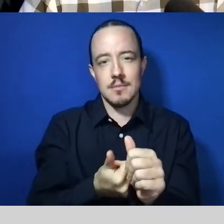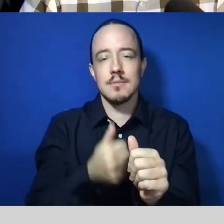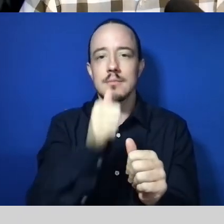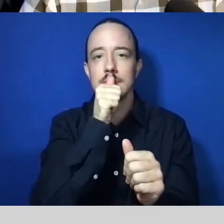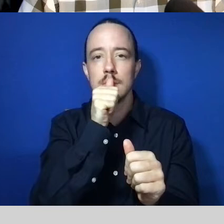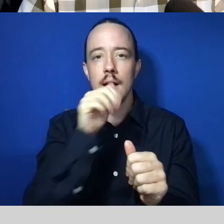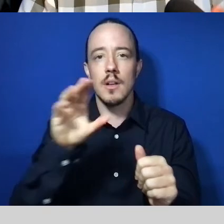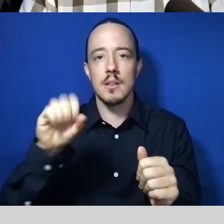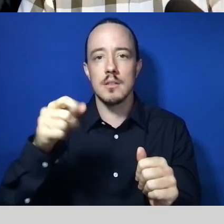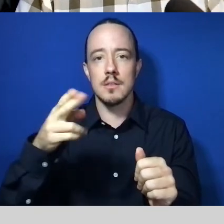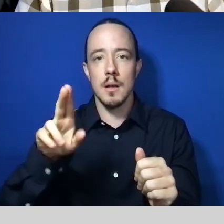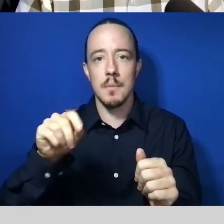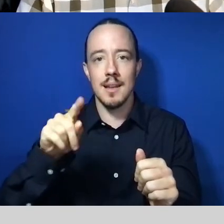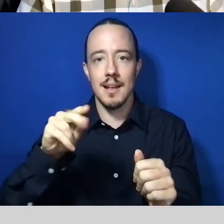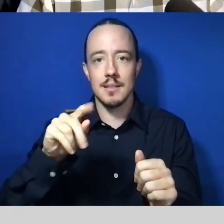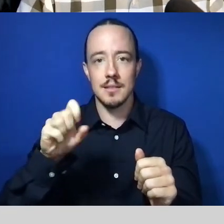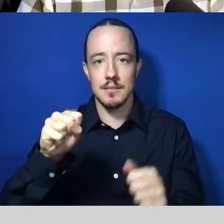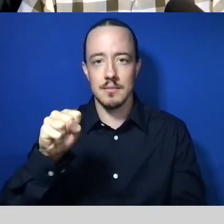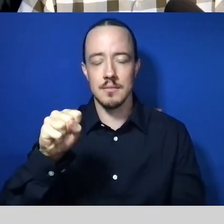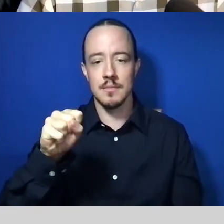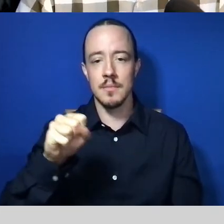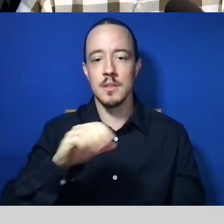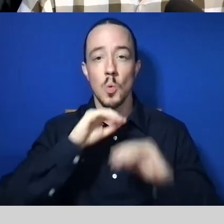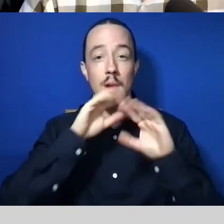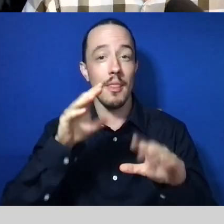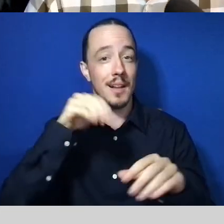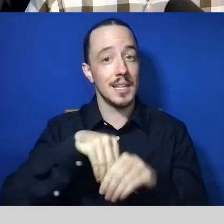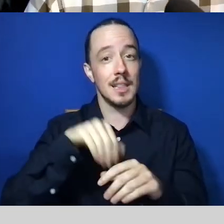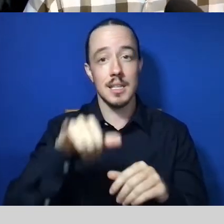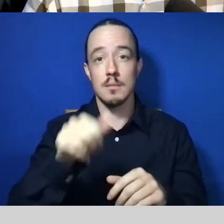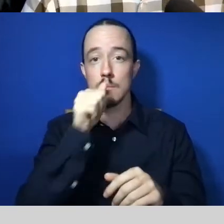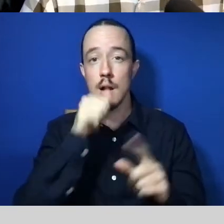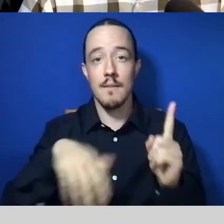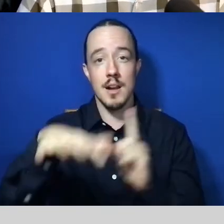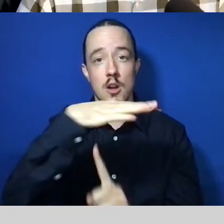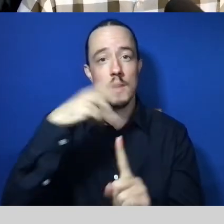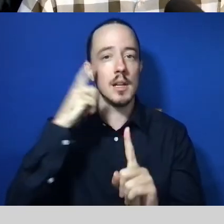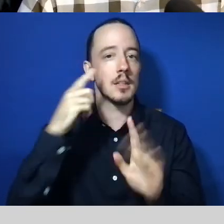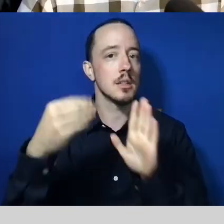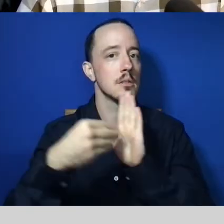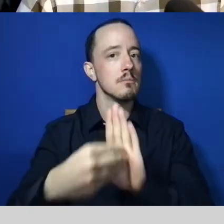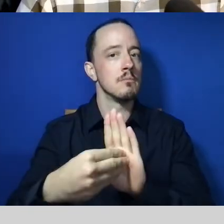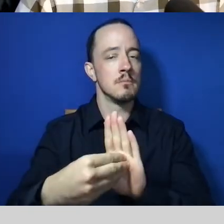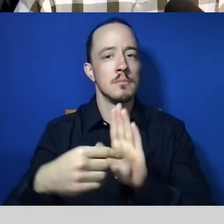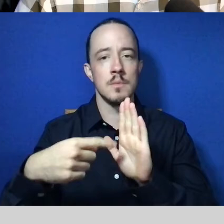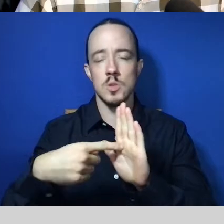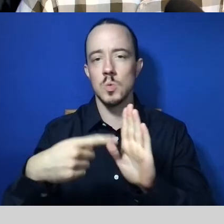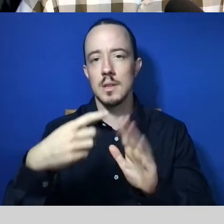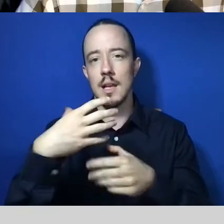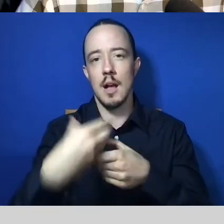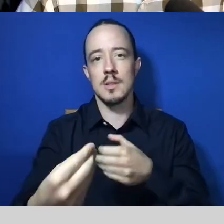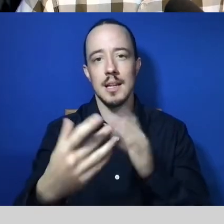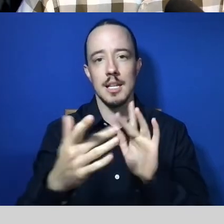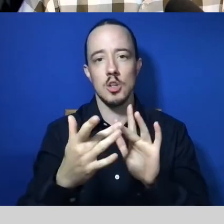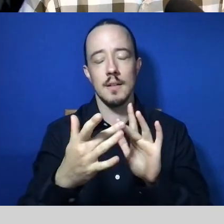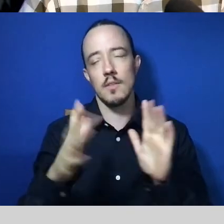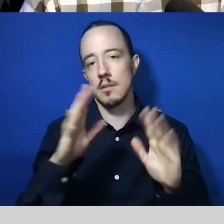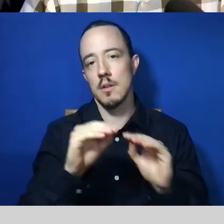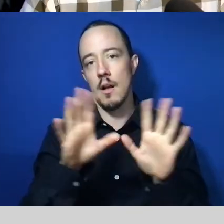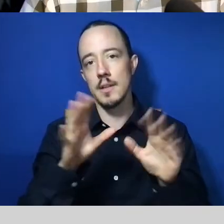so that nothing inside this private subnet is exposed to the outside internet for secure, obvious security reasons.